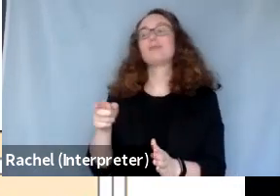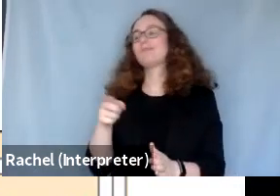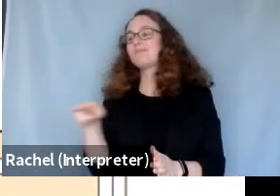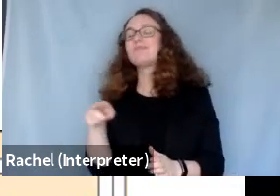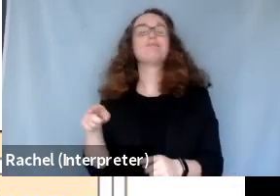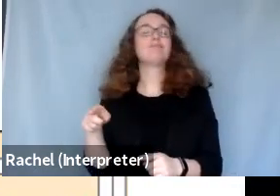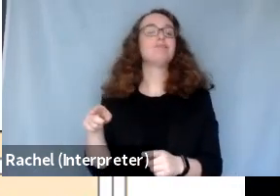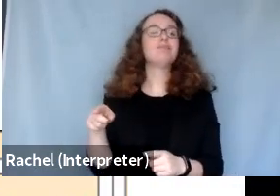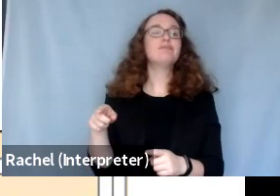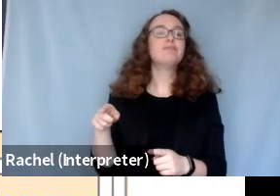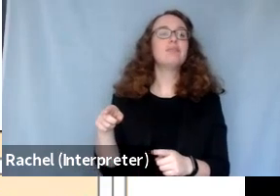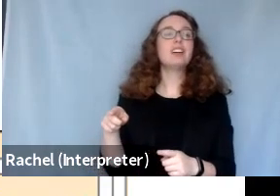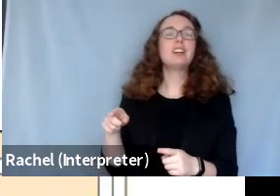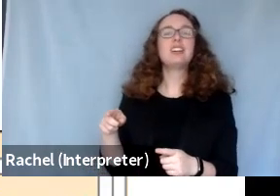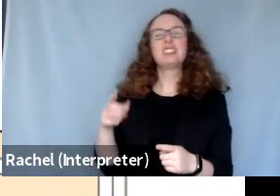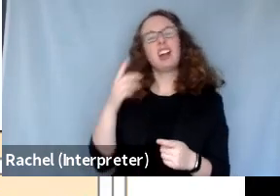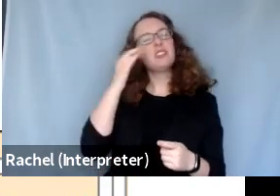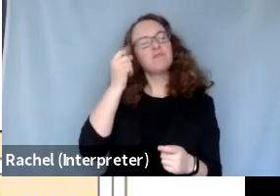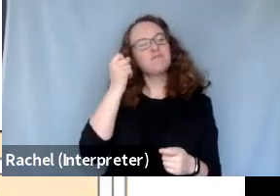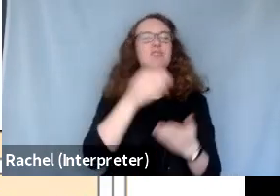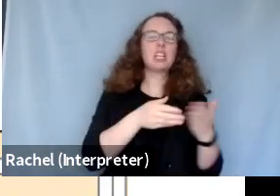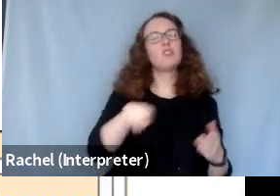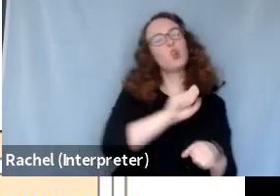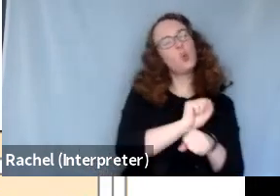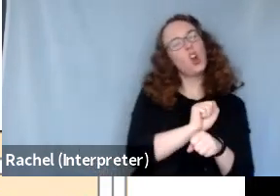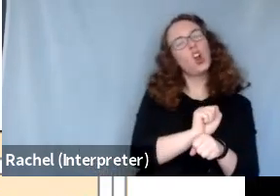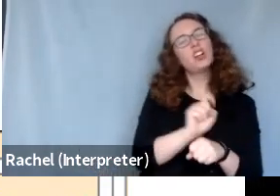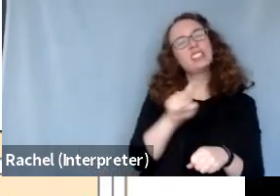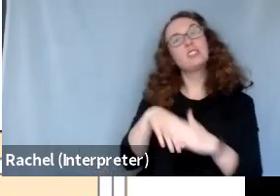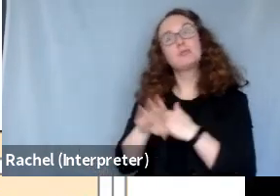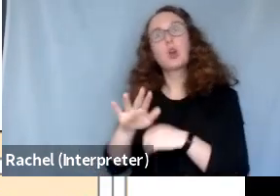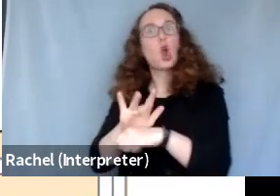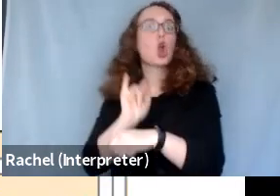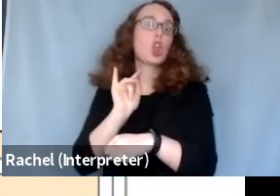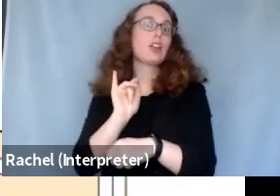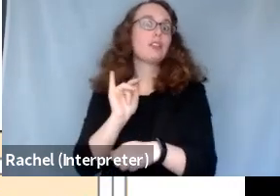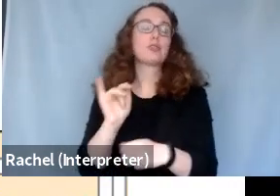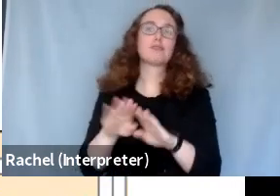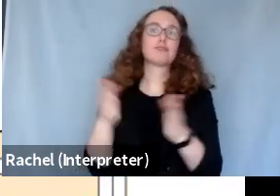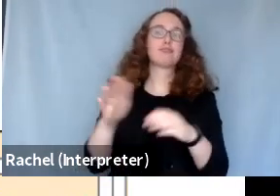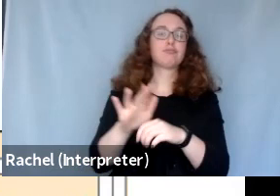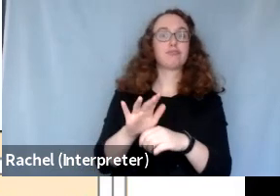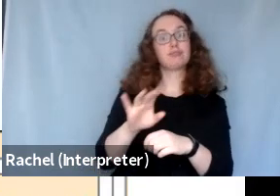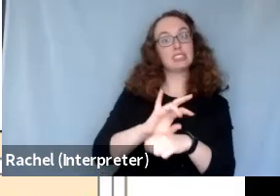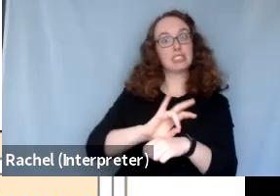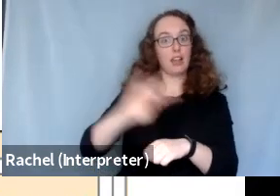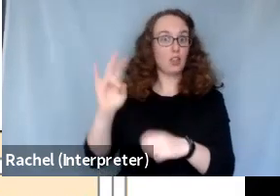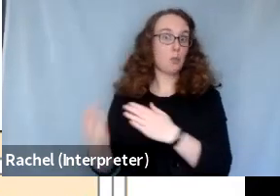to get you in. But as as long as I've said it I might as well expand on it, we know this semester is a little